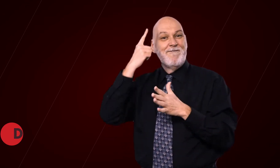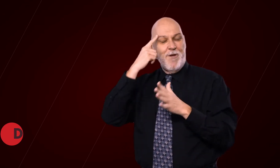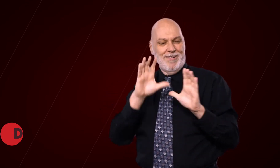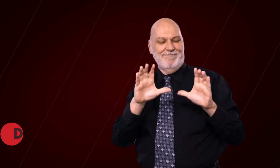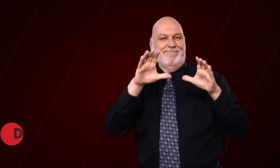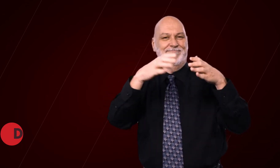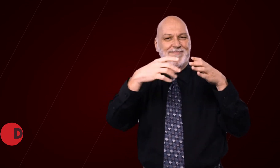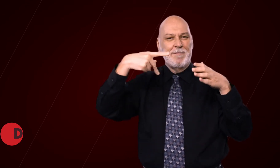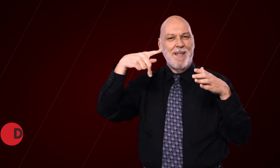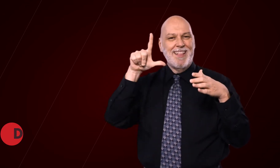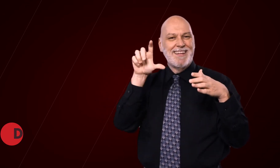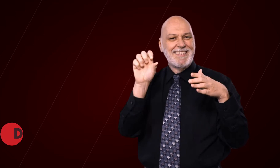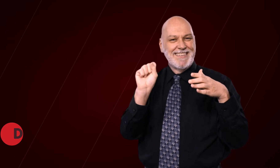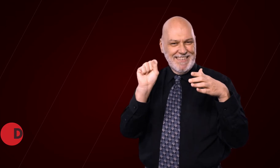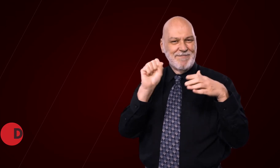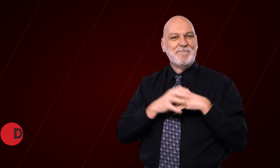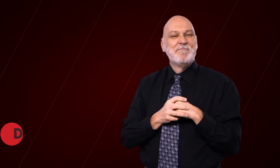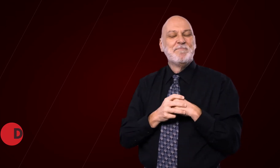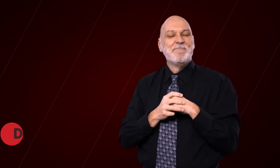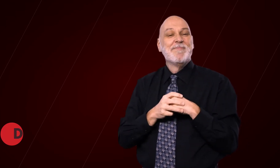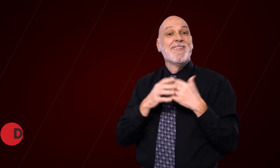has been Sign Language Coordinator for